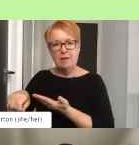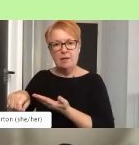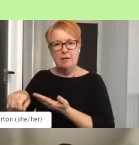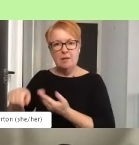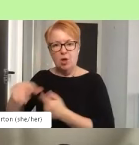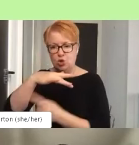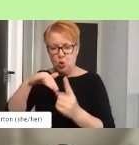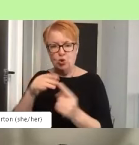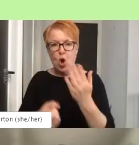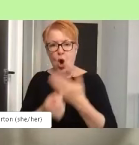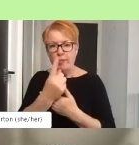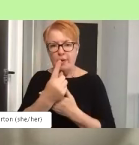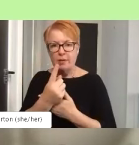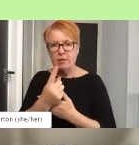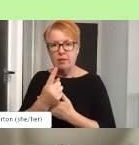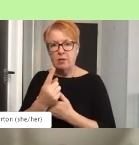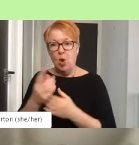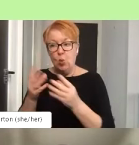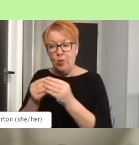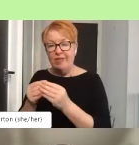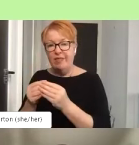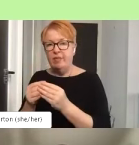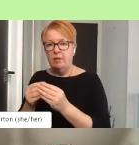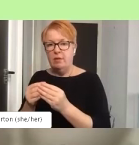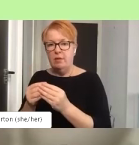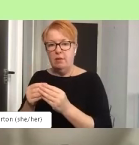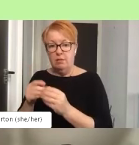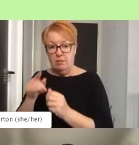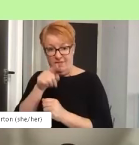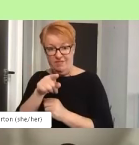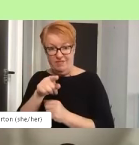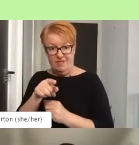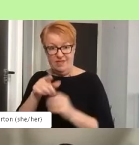with the museum lawyers, this work needs to belong back to the streets,